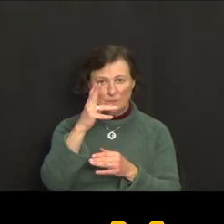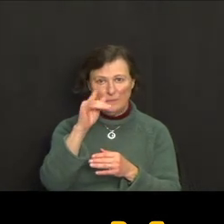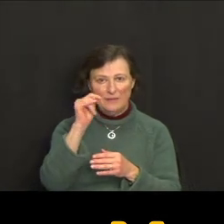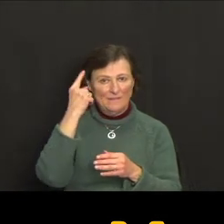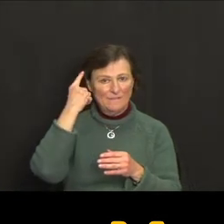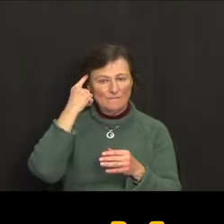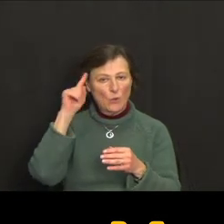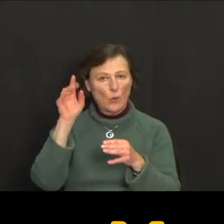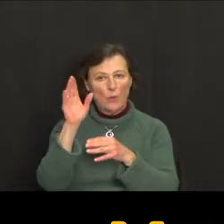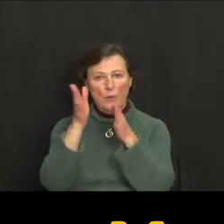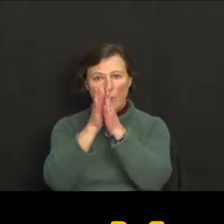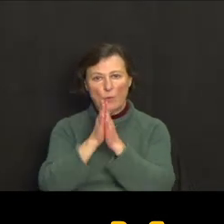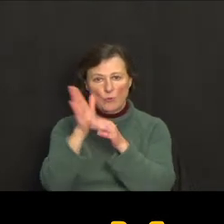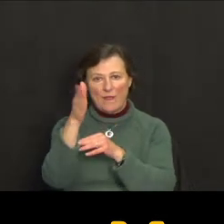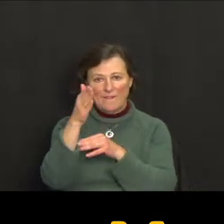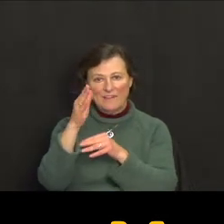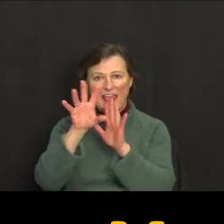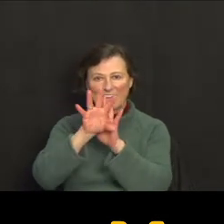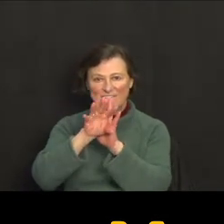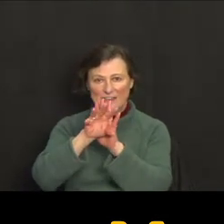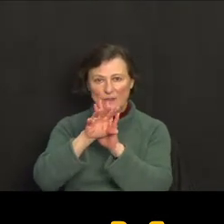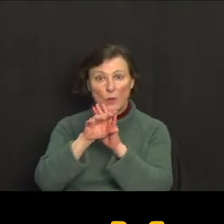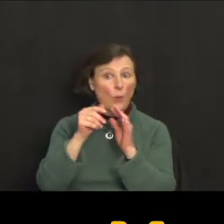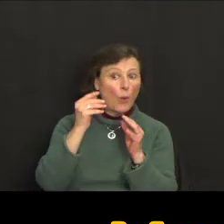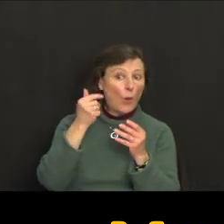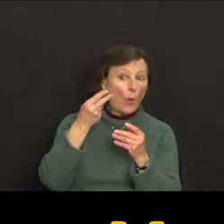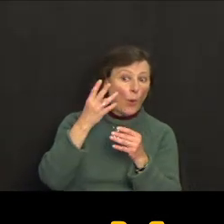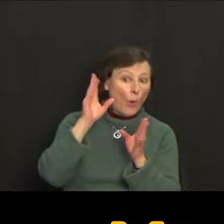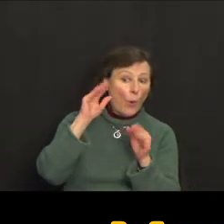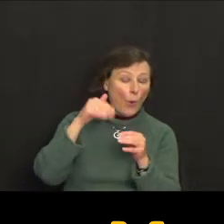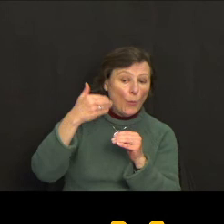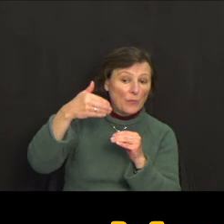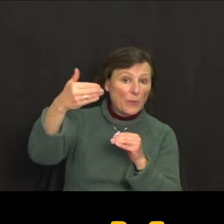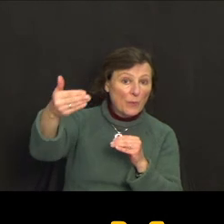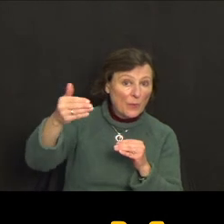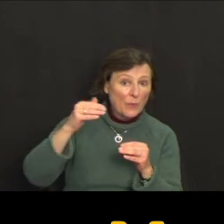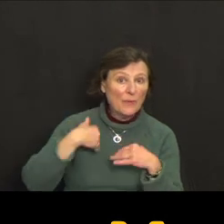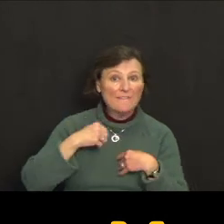hope that in a couple of weeks we'll be able to show you another video that shows even more more